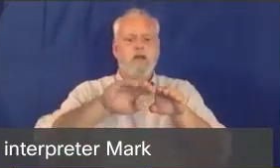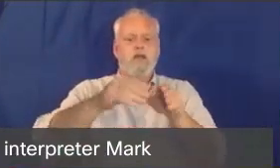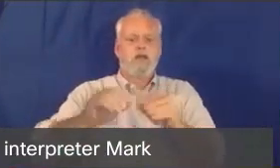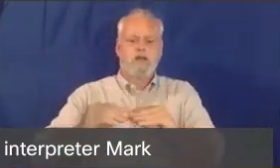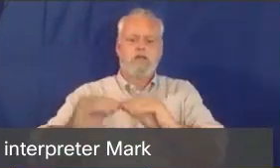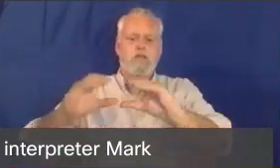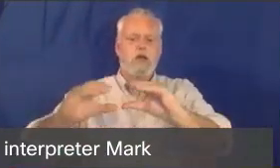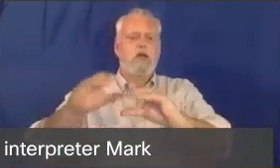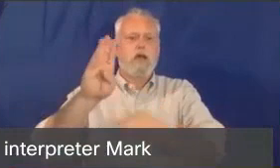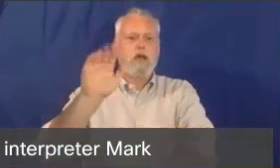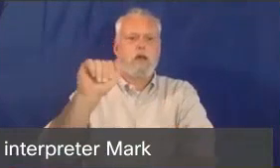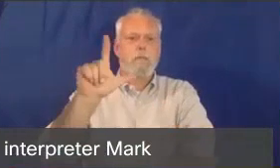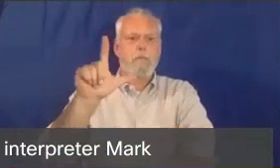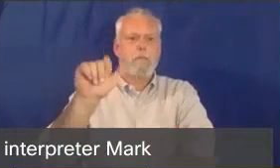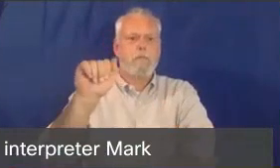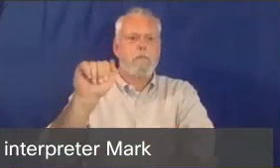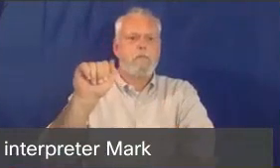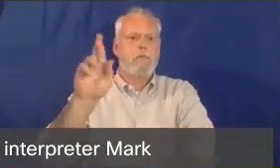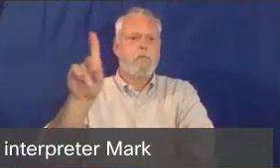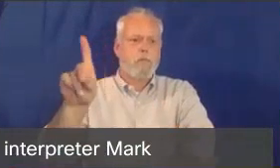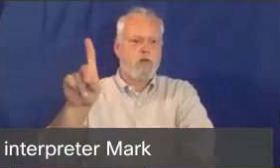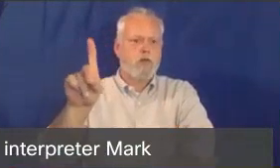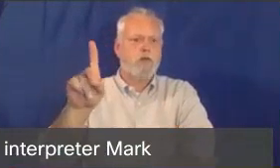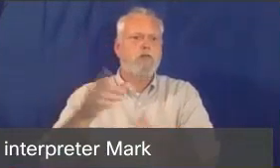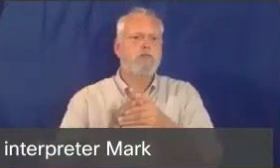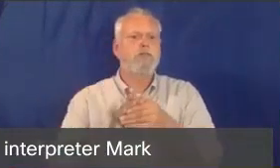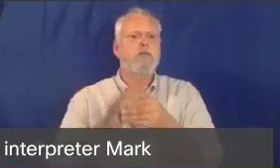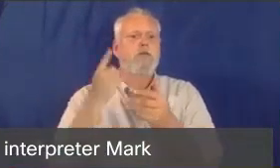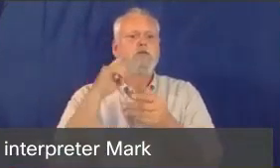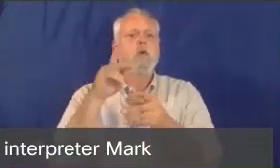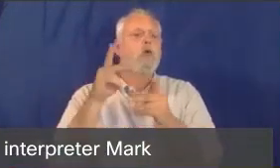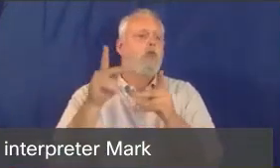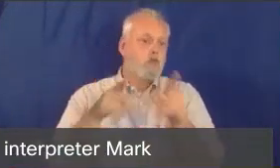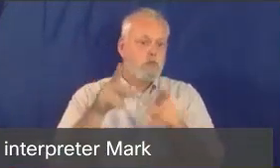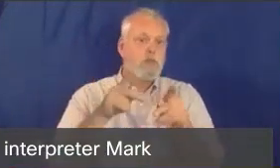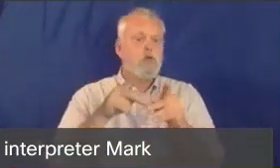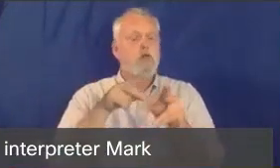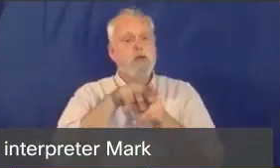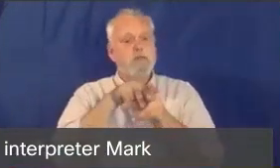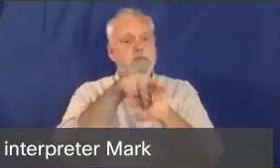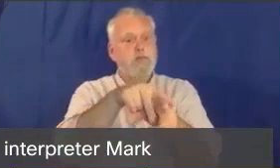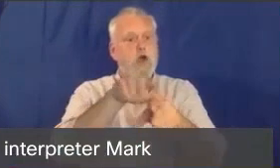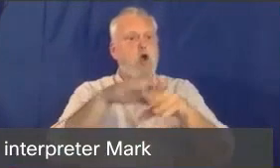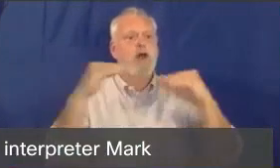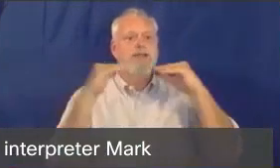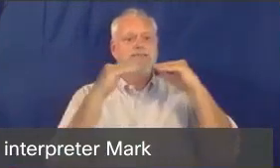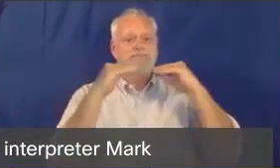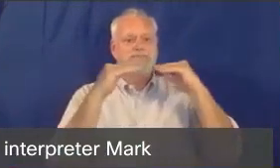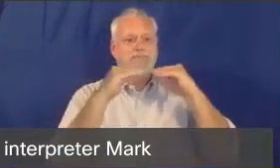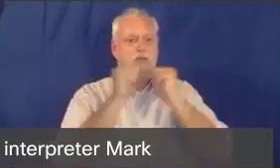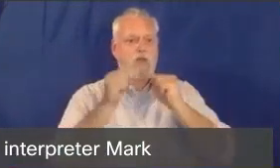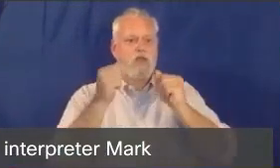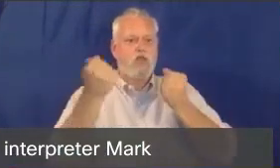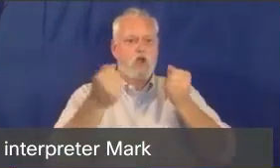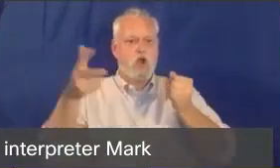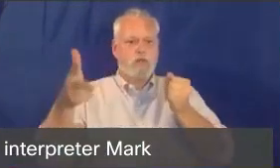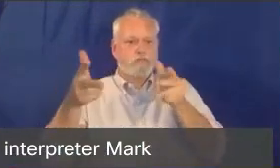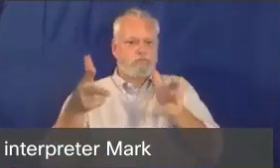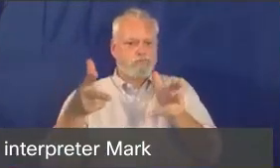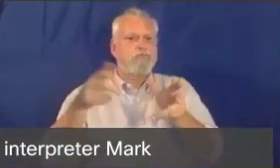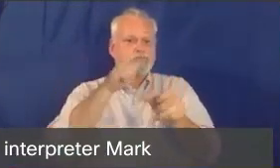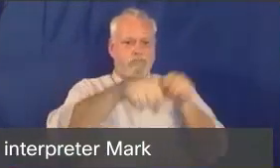That's providing additional protection for those vulnerable people who are riding on the same elevation as a car driving to make sure that they have space for the safe.